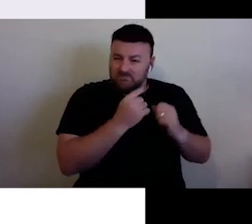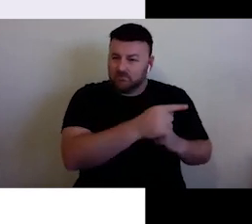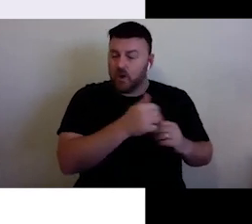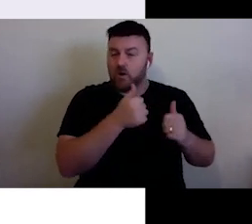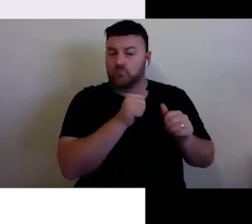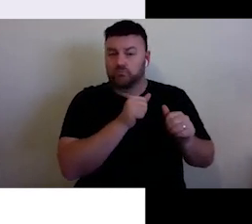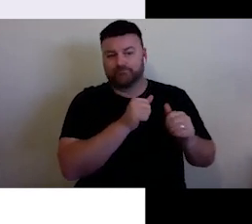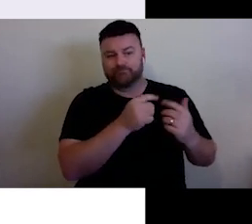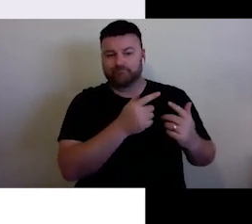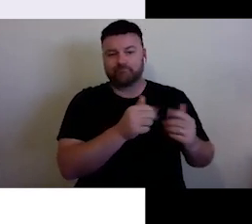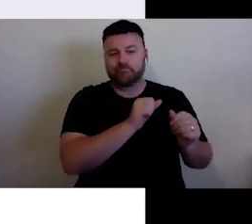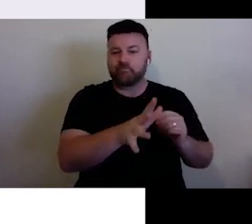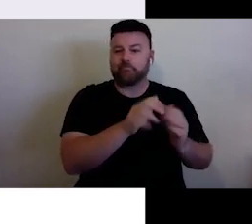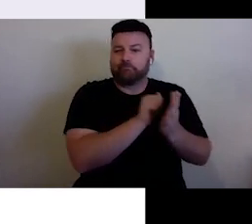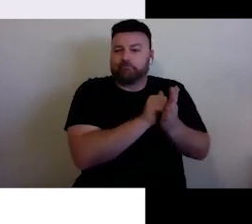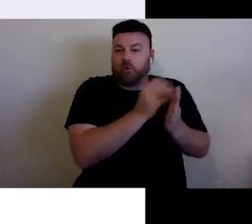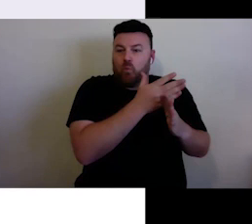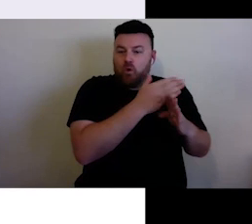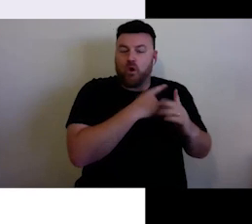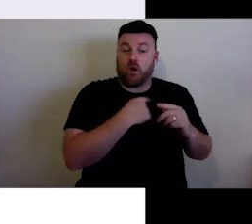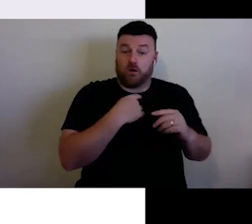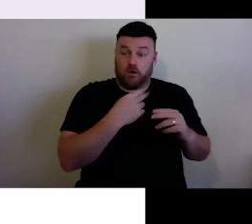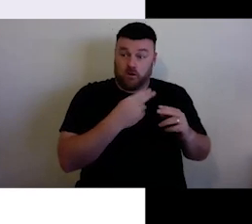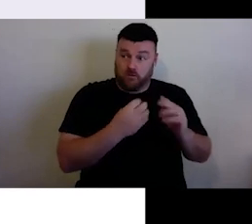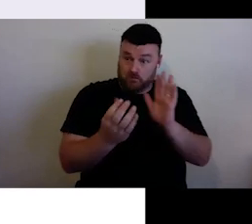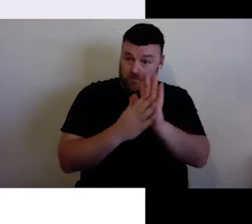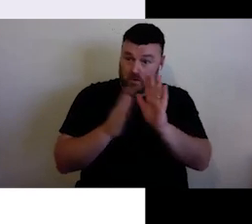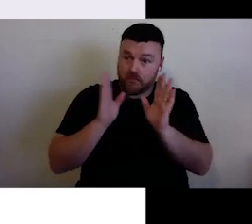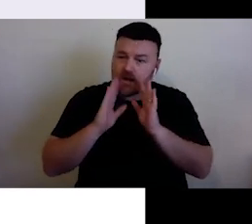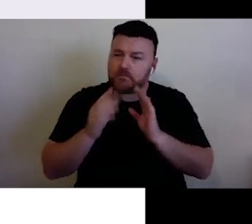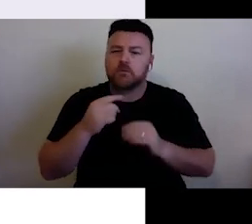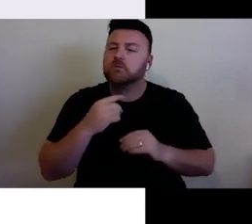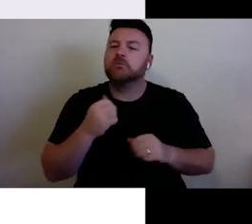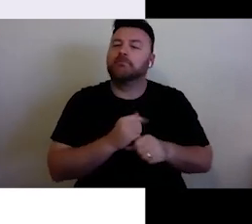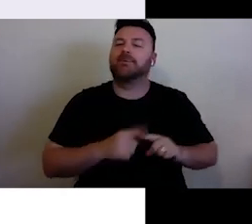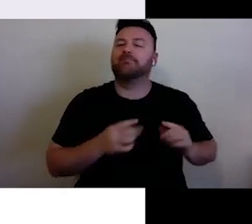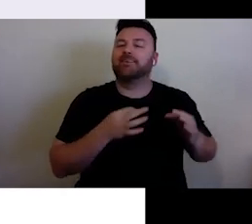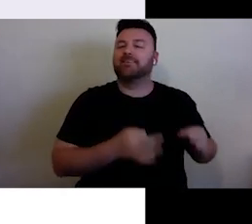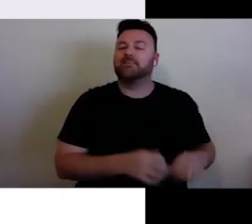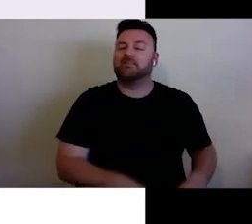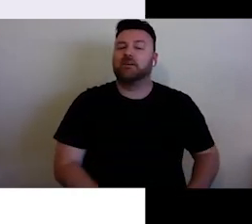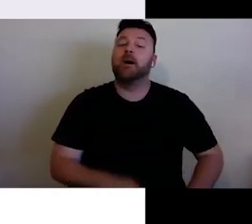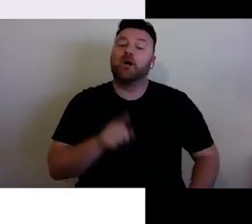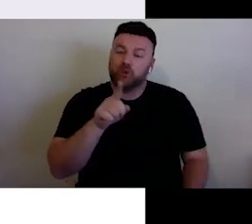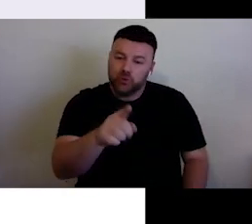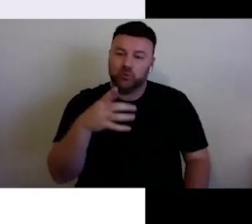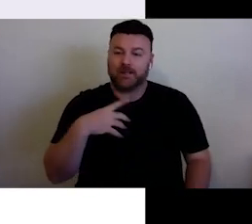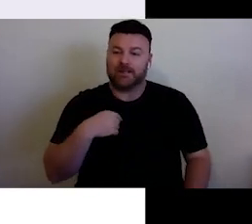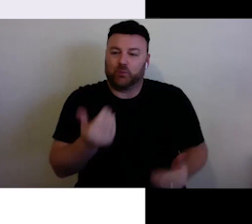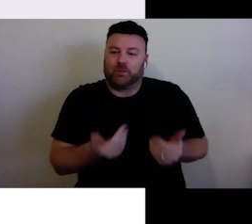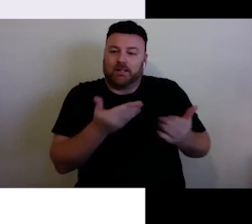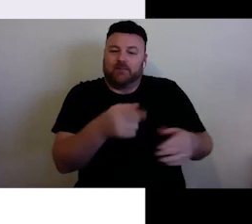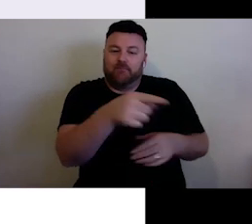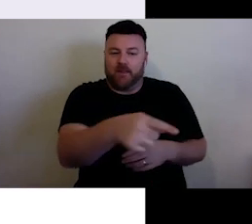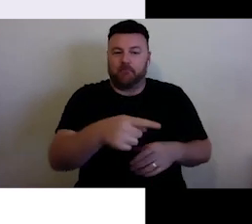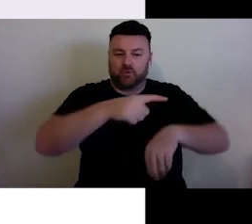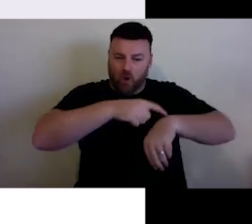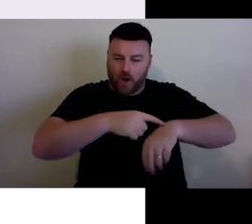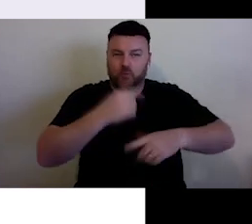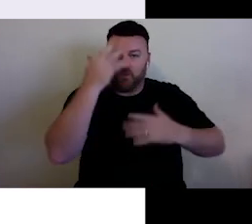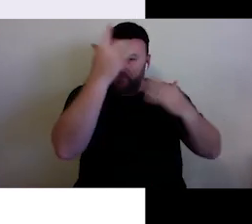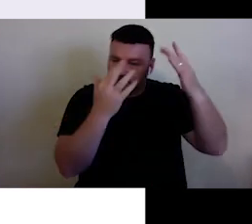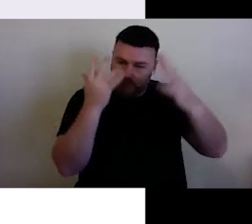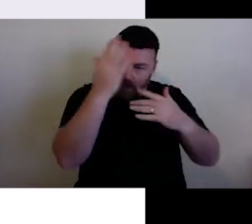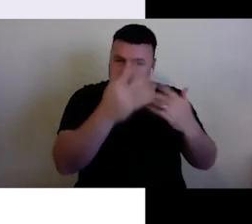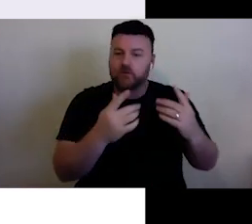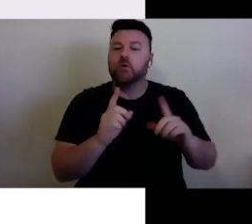for wide dissemination. So you much get their consent. >> The other